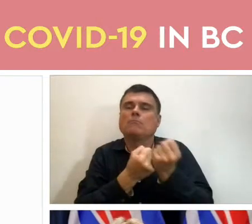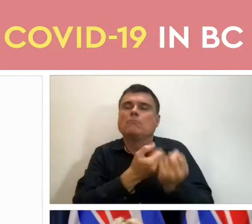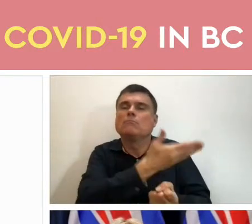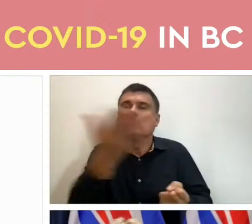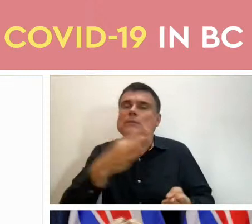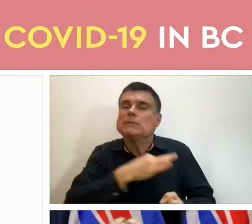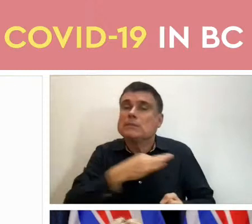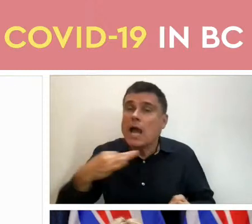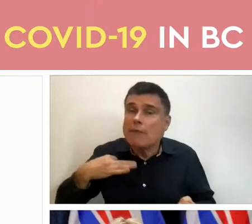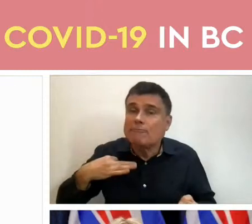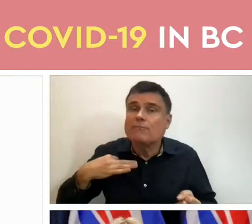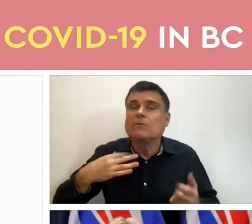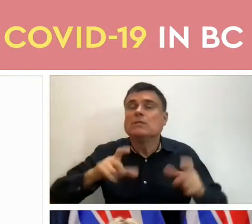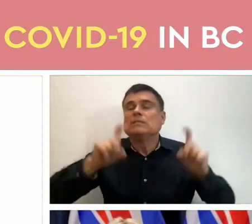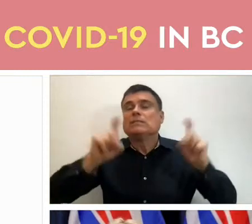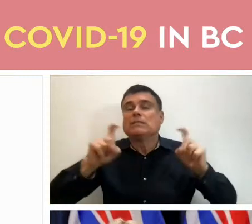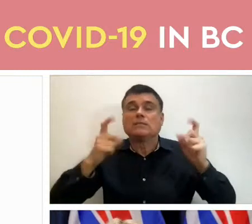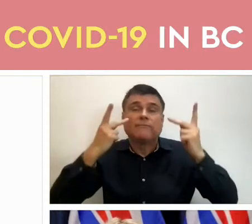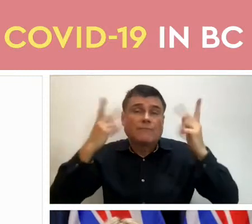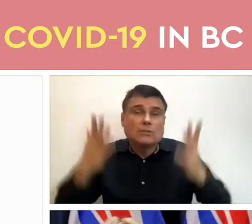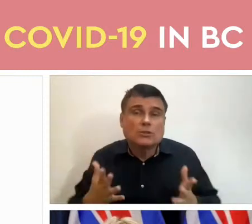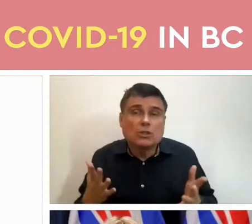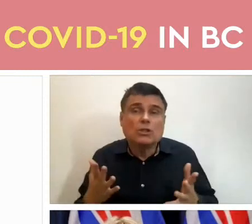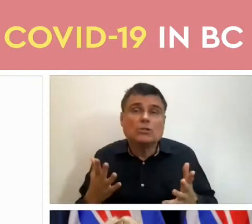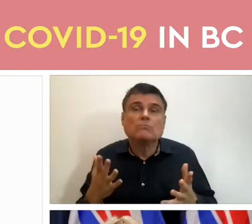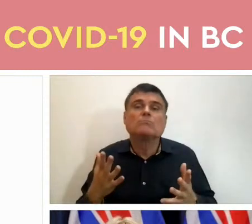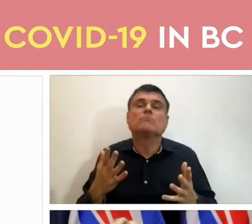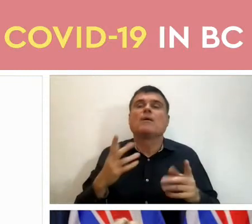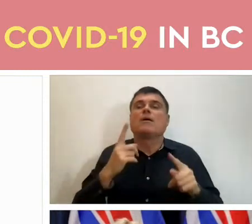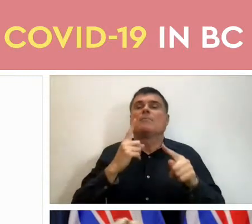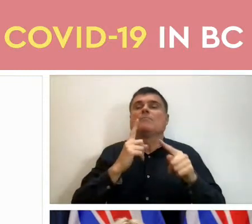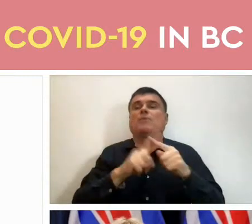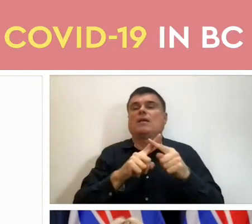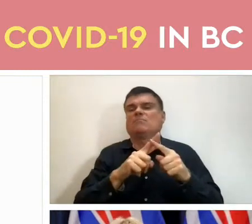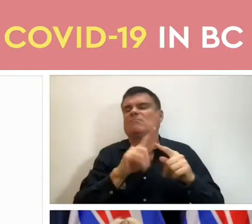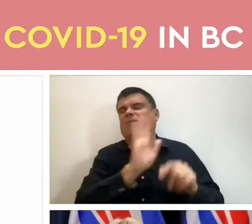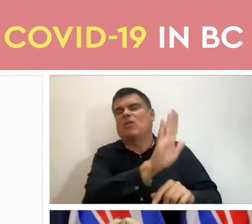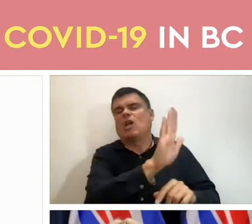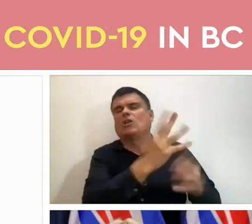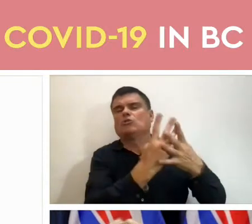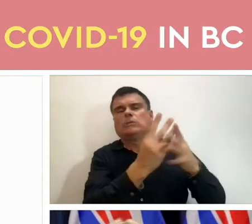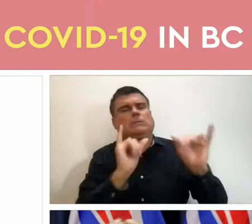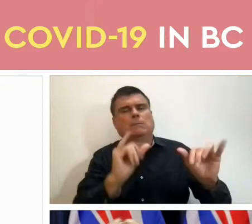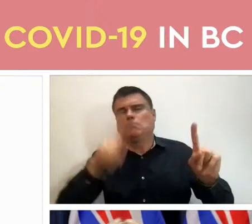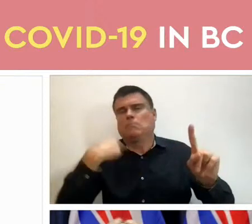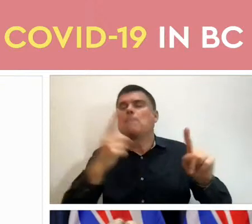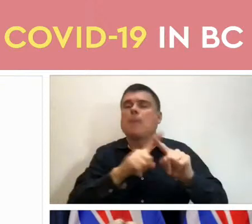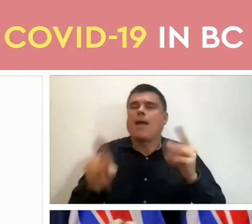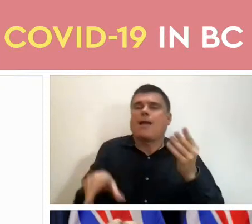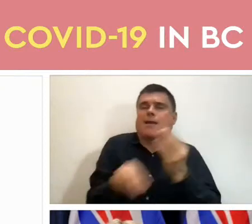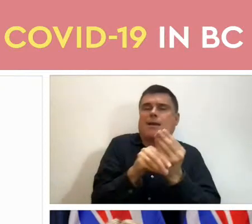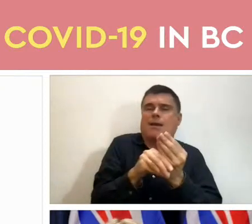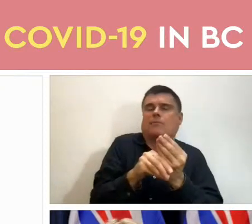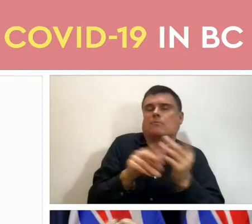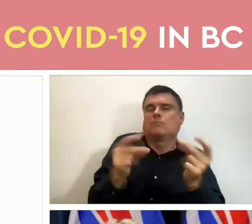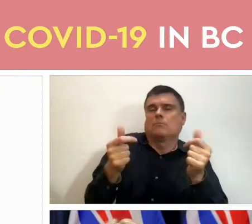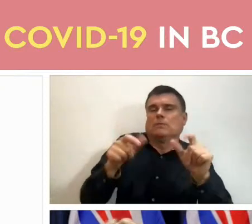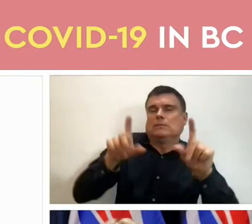happening right now. One of the key considerations that I have and we have is to